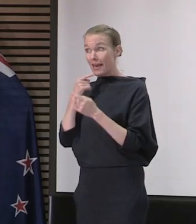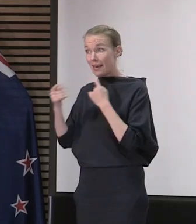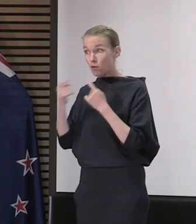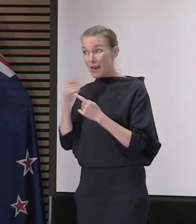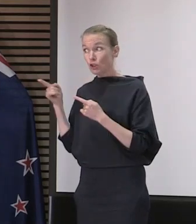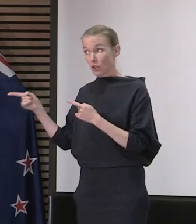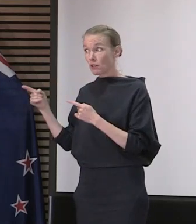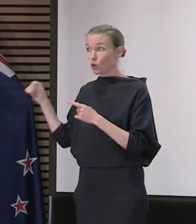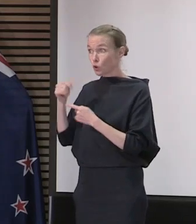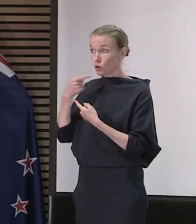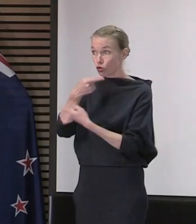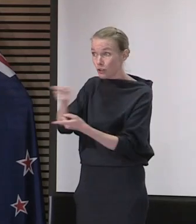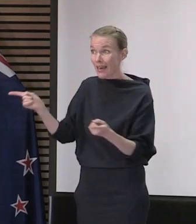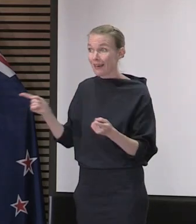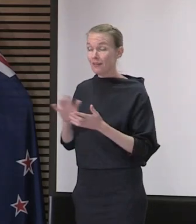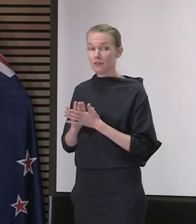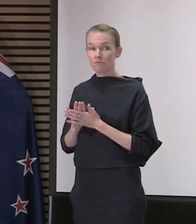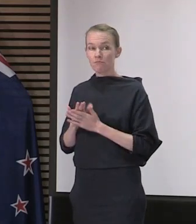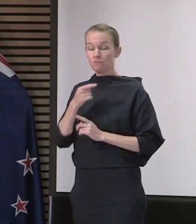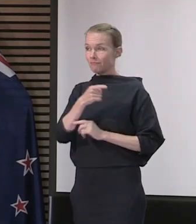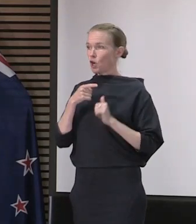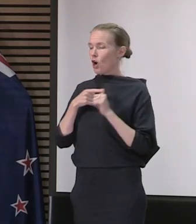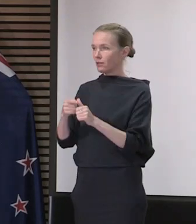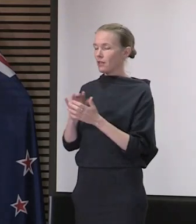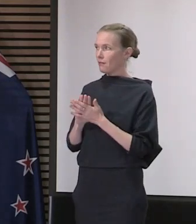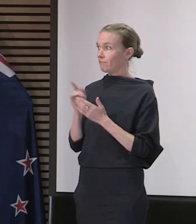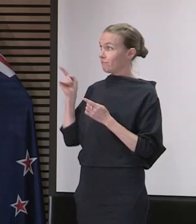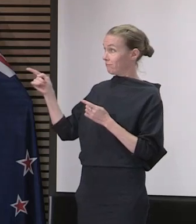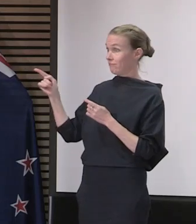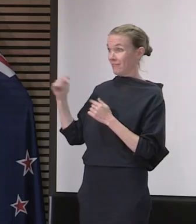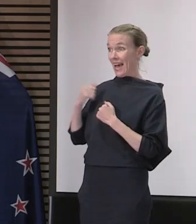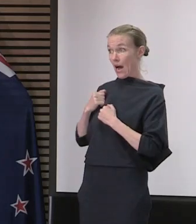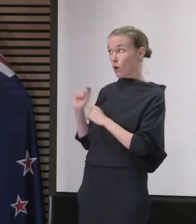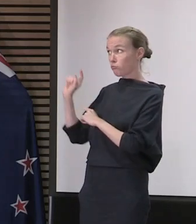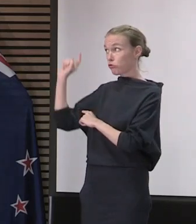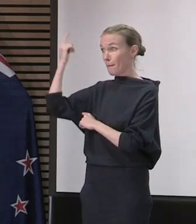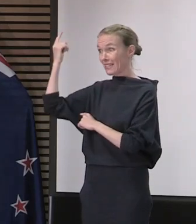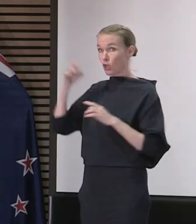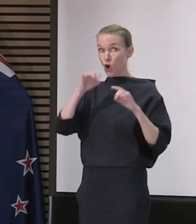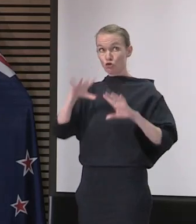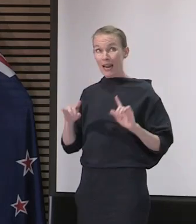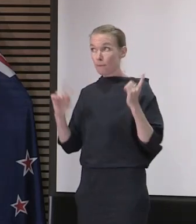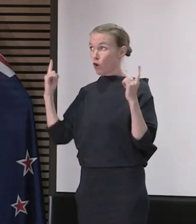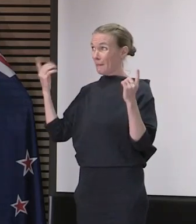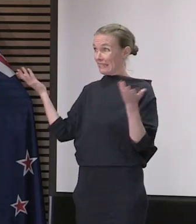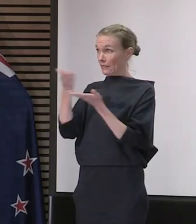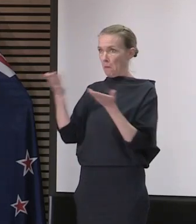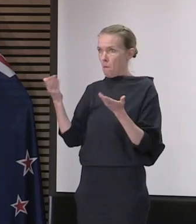you be keen to share with Australian leaders? I can't preempt what the PM